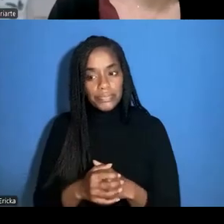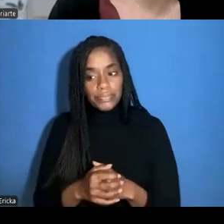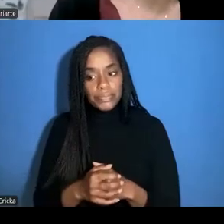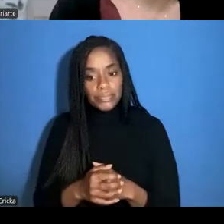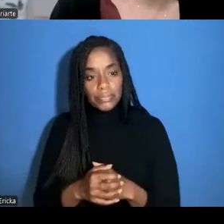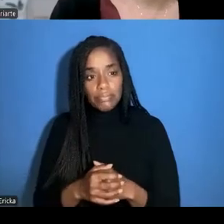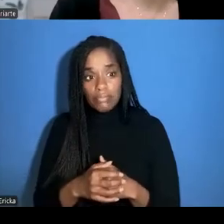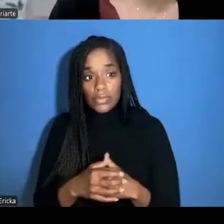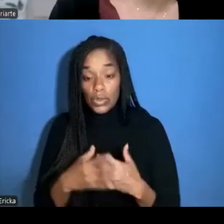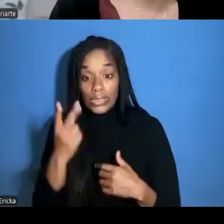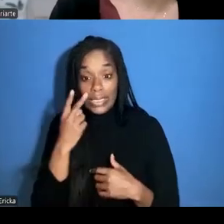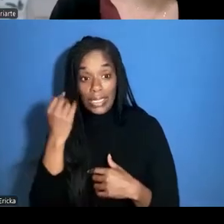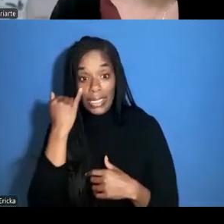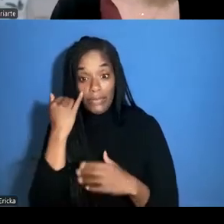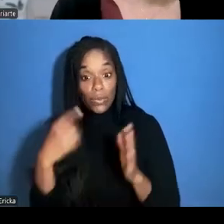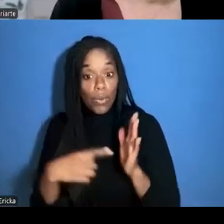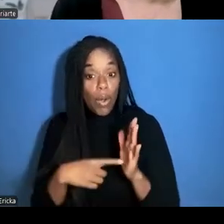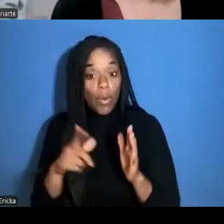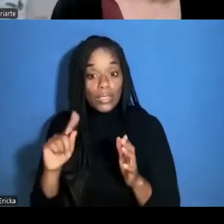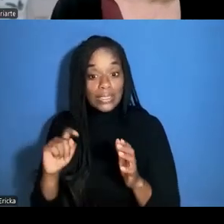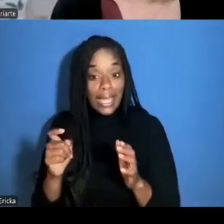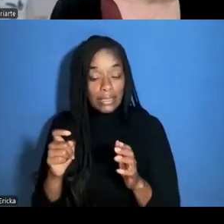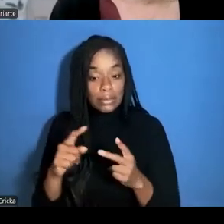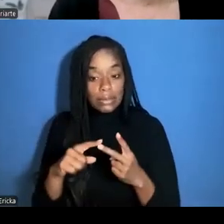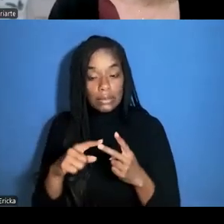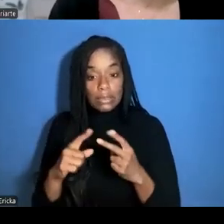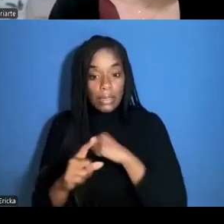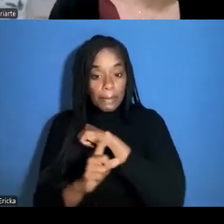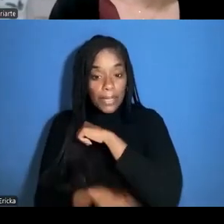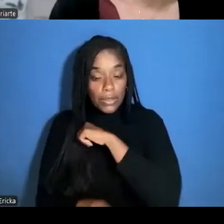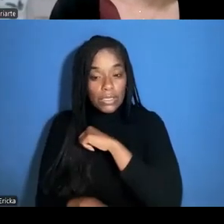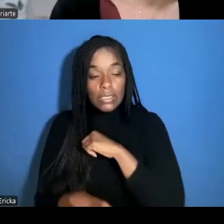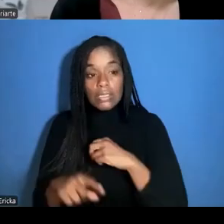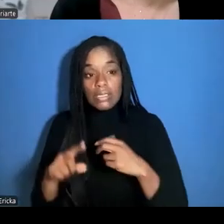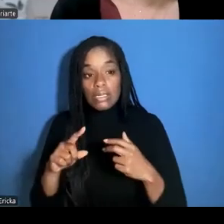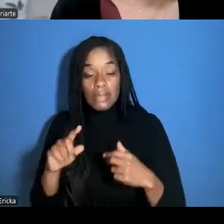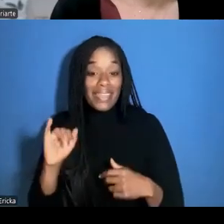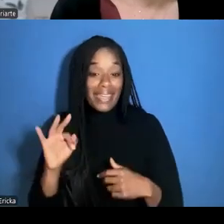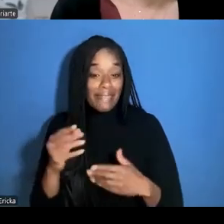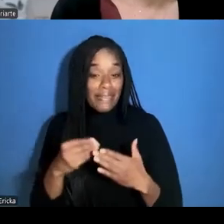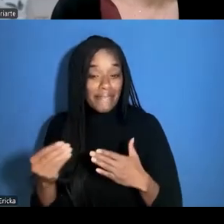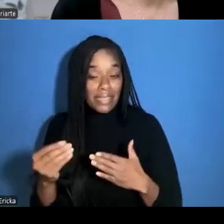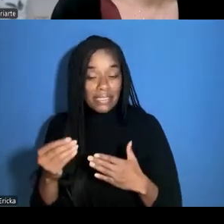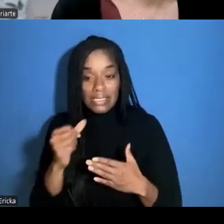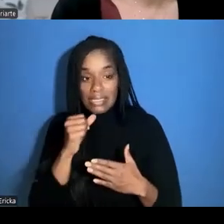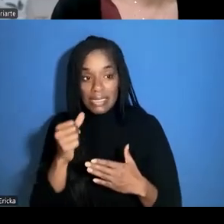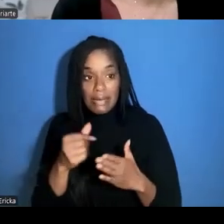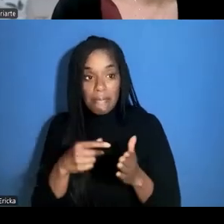any taxes or penalties. If your funds were not used to pay for qualified disability expenses.